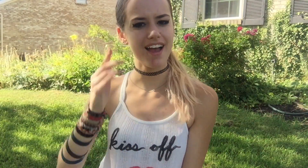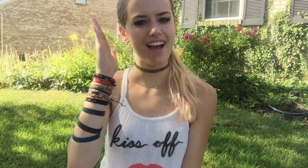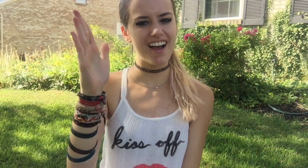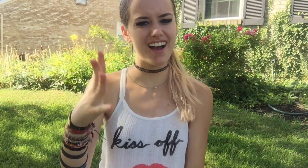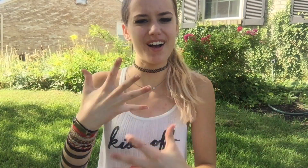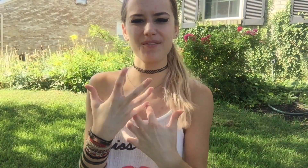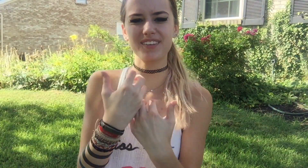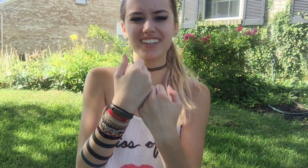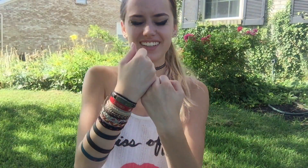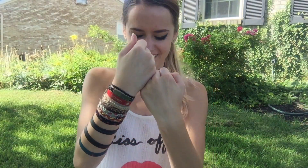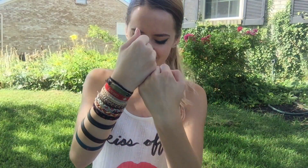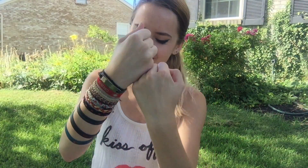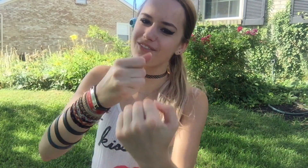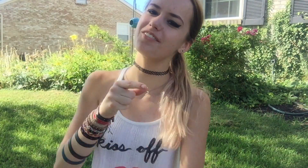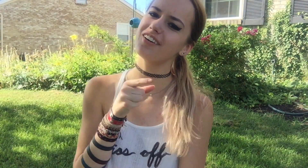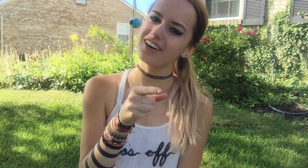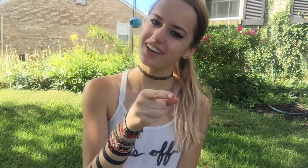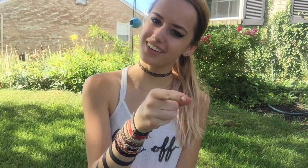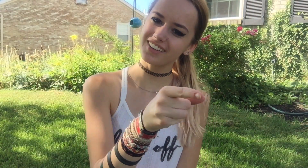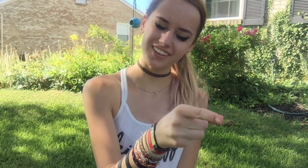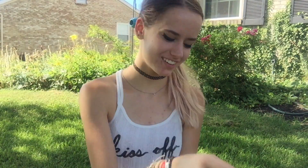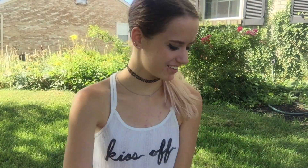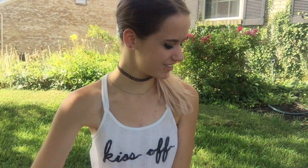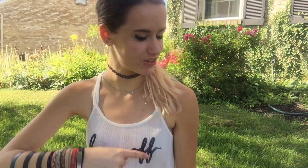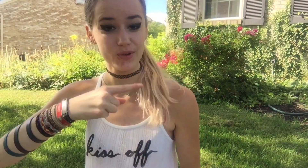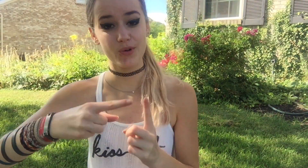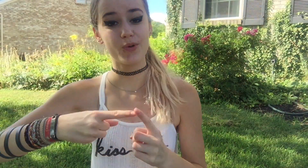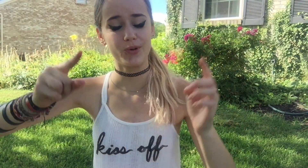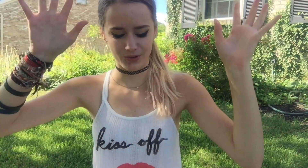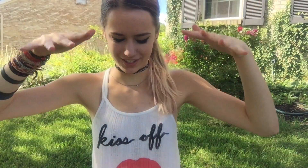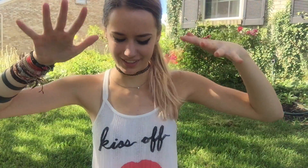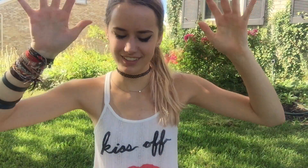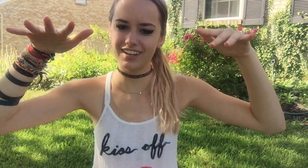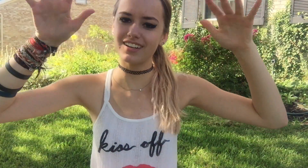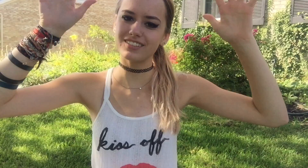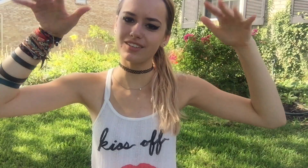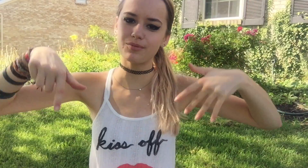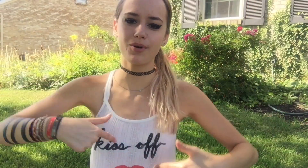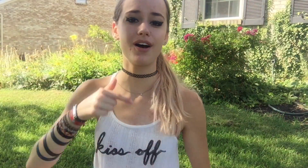I'll be there for you (When the rain starts to pour)